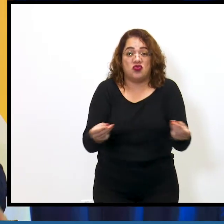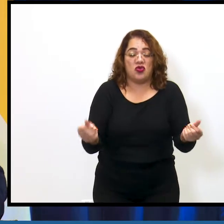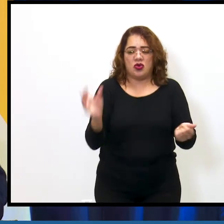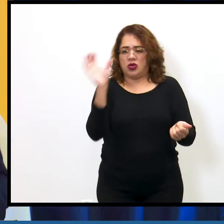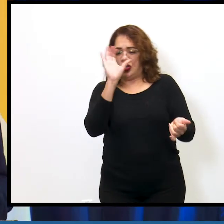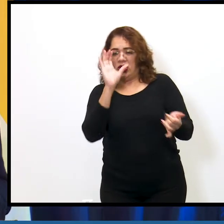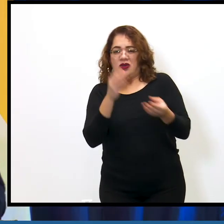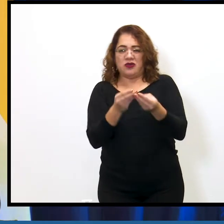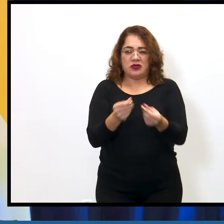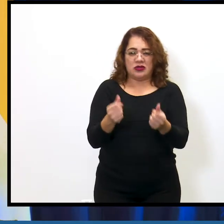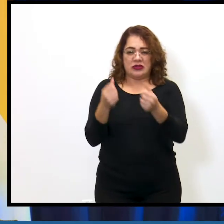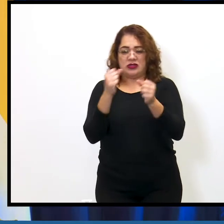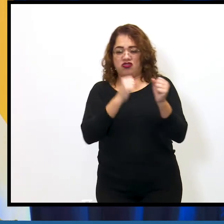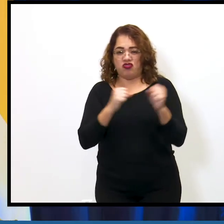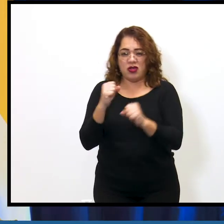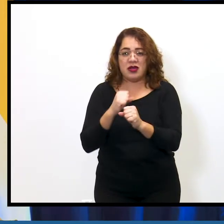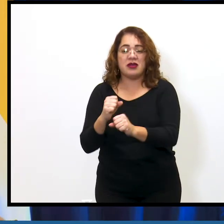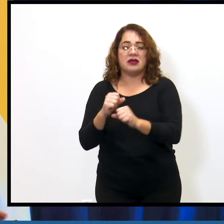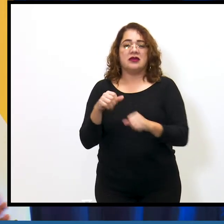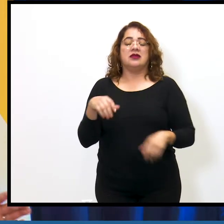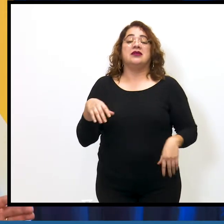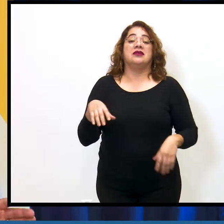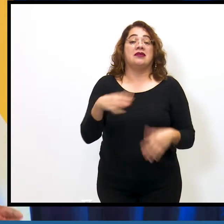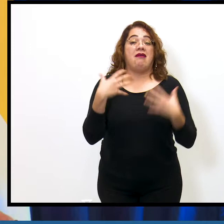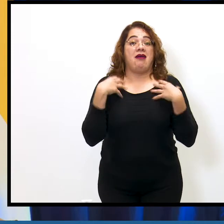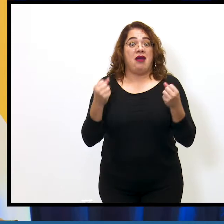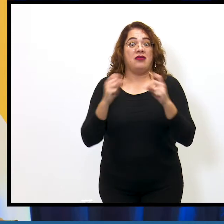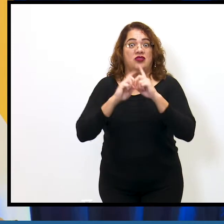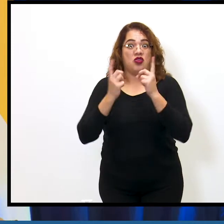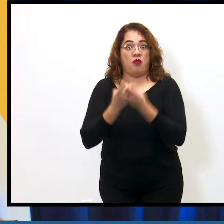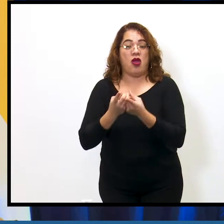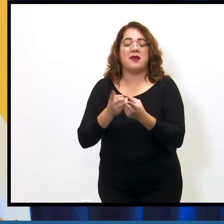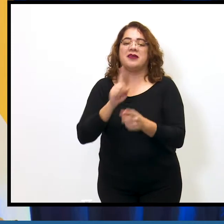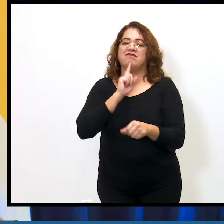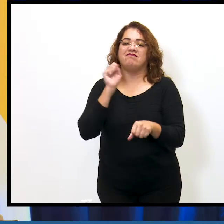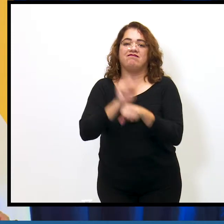it's awful to know that our health department has had to activate our mass fatality plan